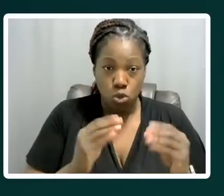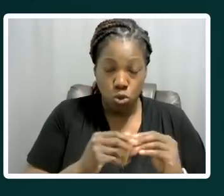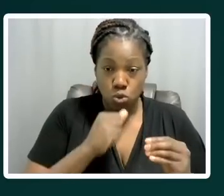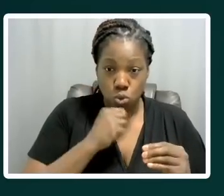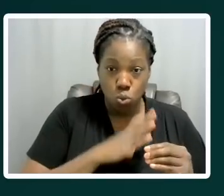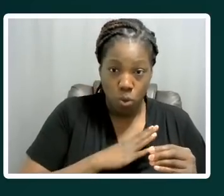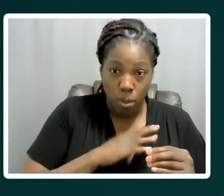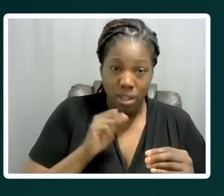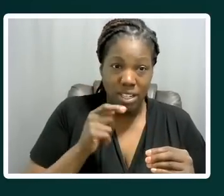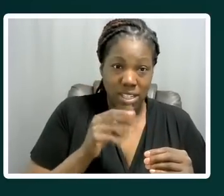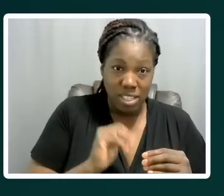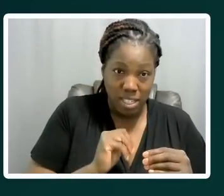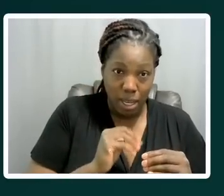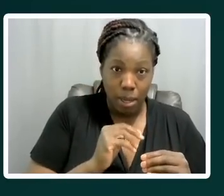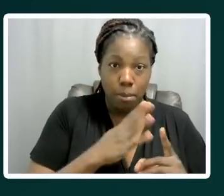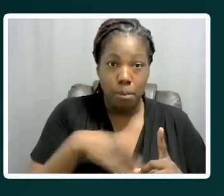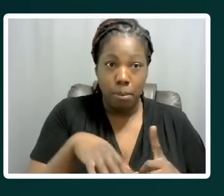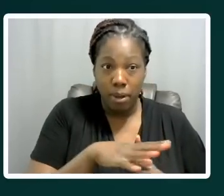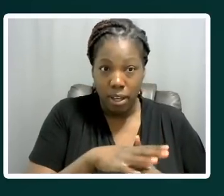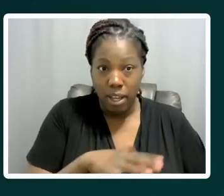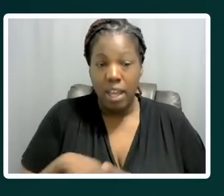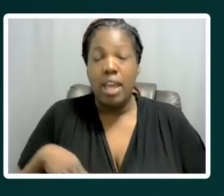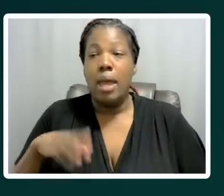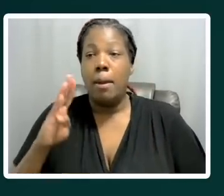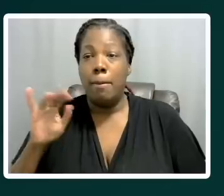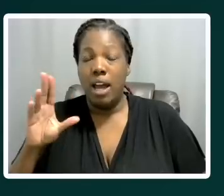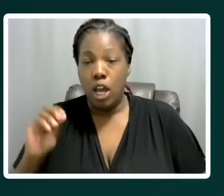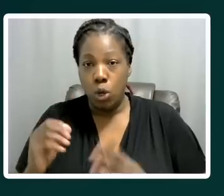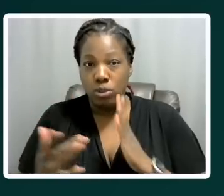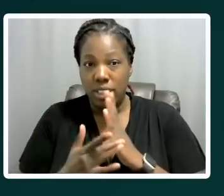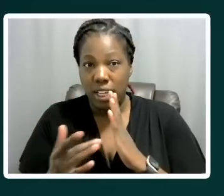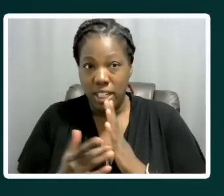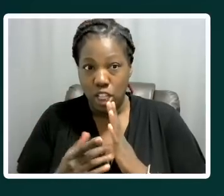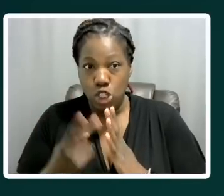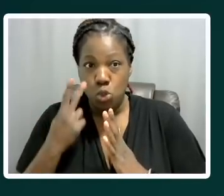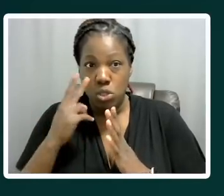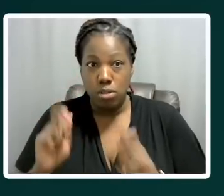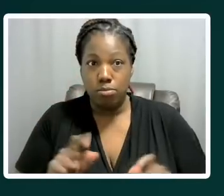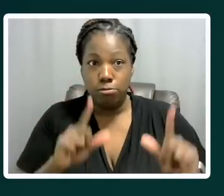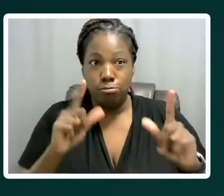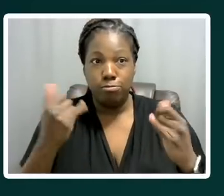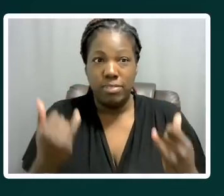Stories of Women in STEM biotechnology on your screen now. Those are just two of the themes